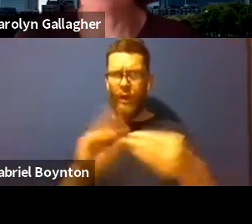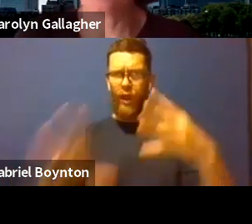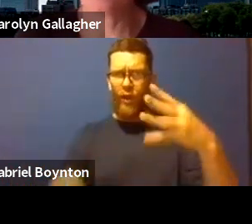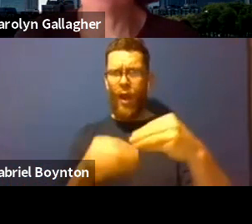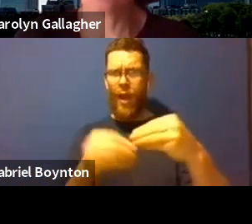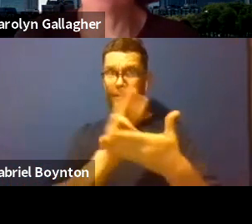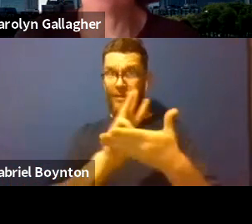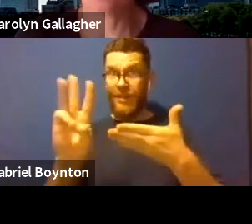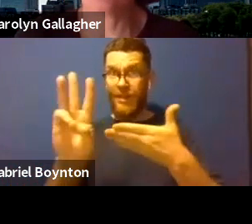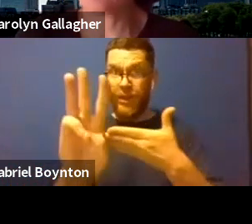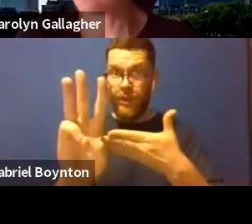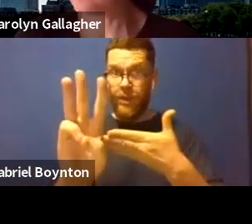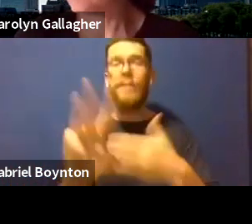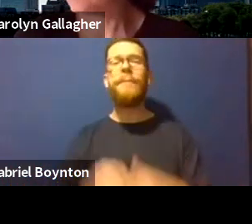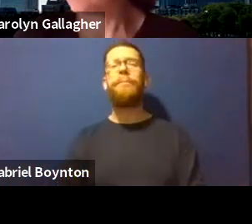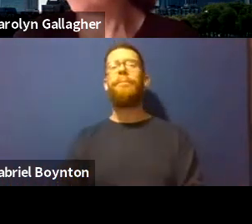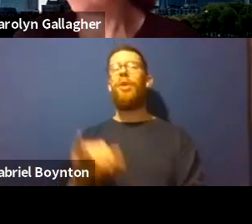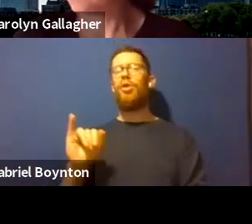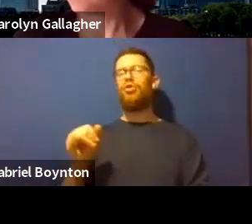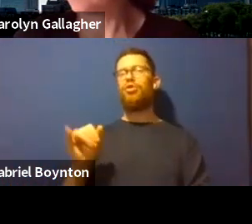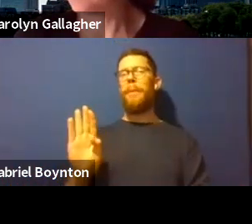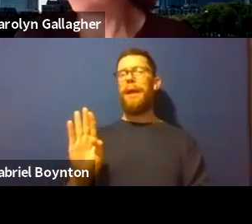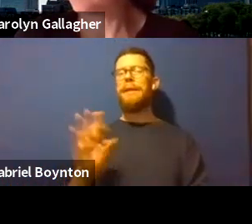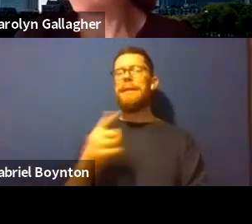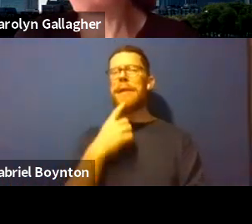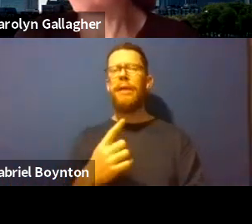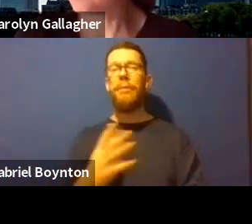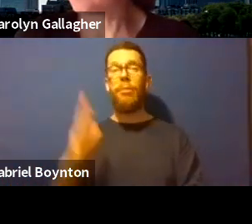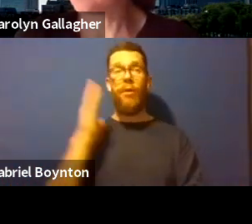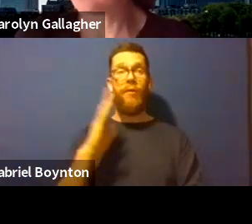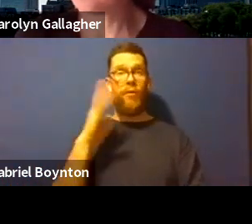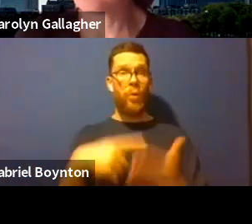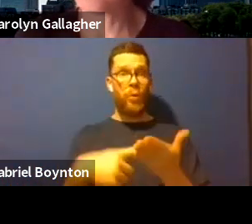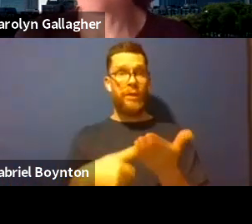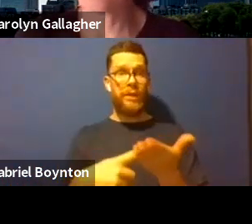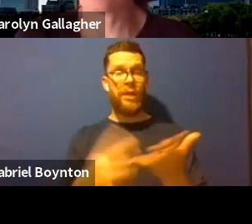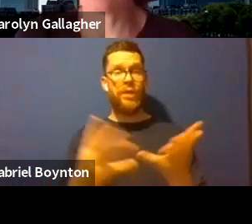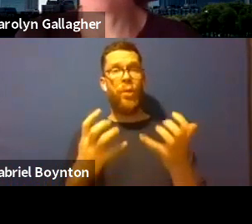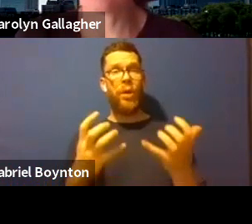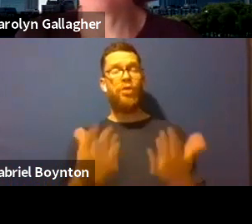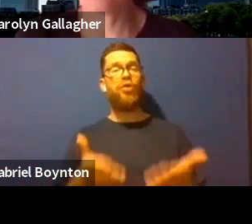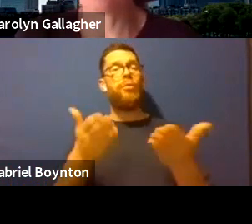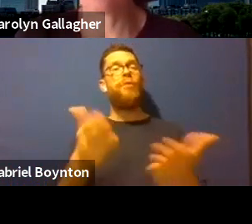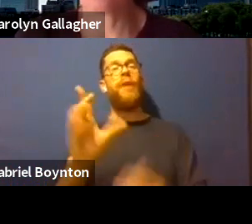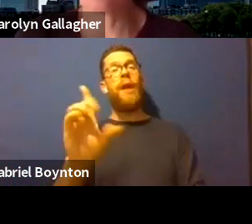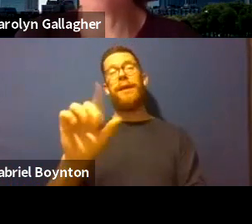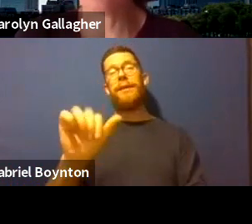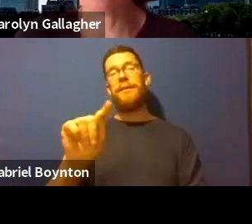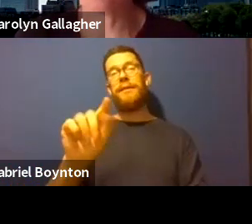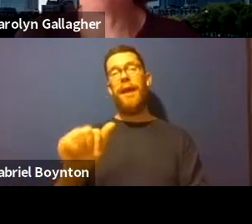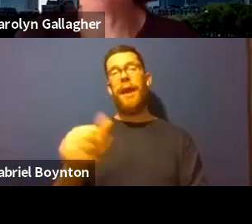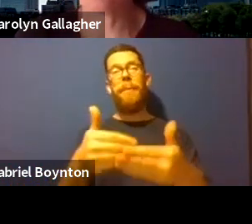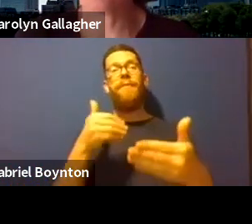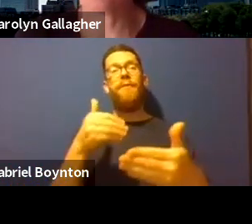Joe Baeta, Supt. : The discussion that we had at your last meeting was to take a look at providing you data right before Christmas, which the holiday break. So this would allow for us to have that meeting.